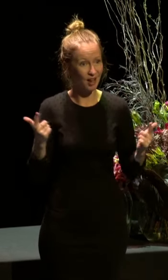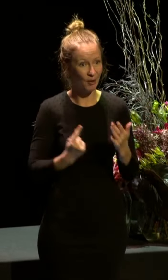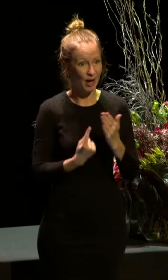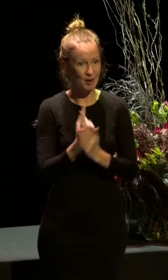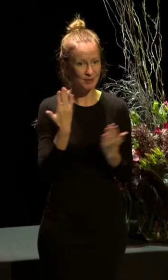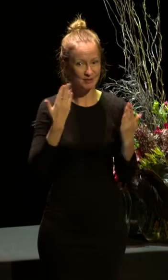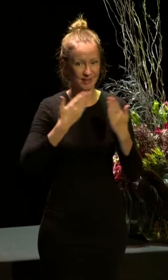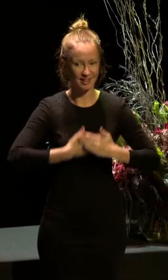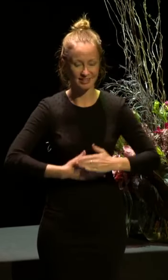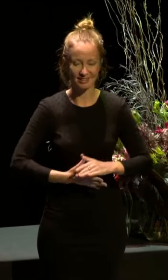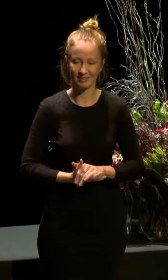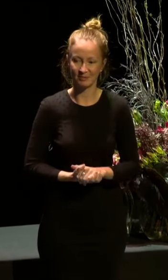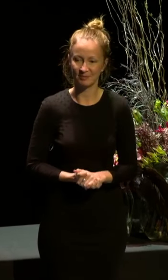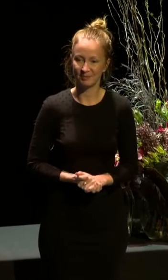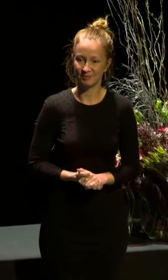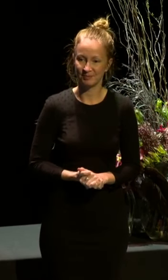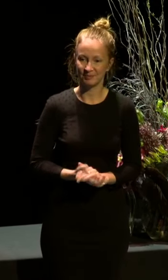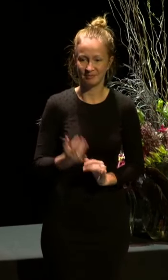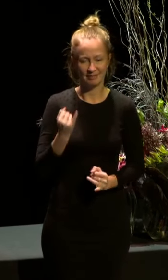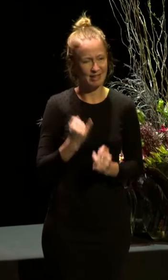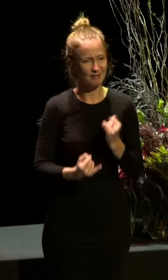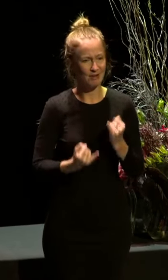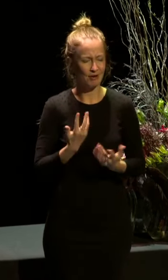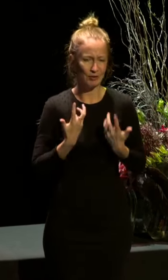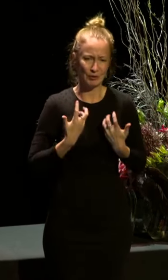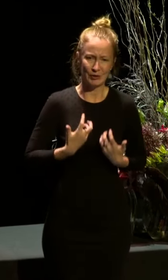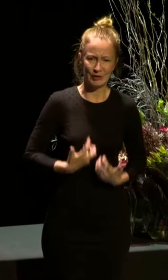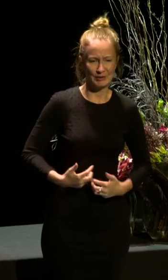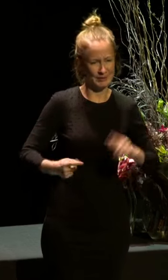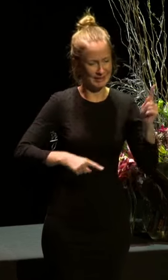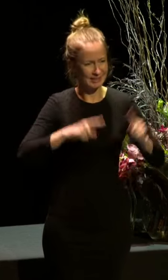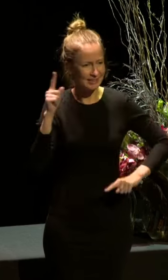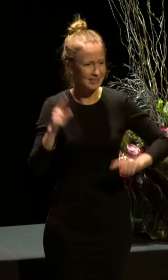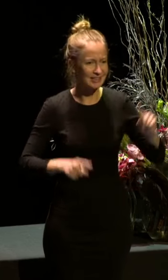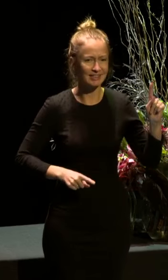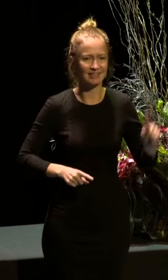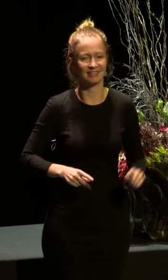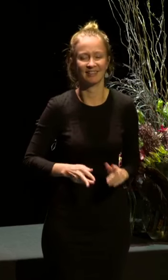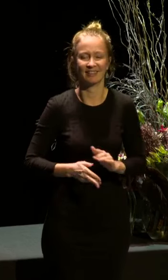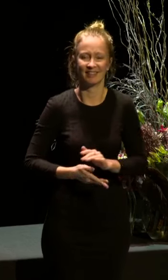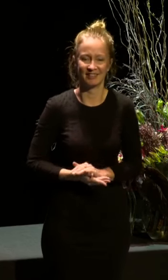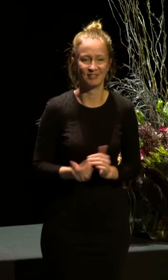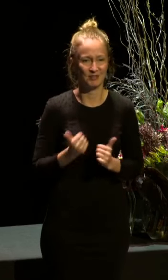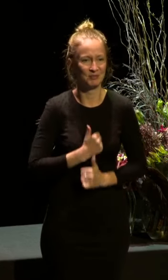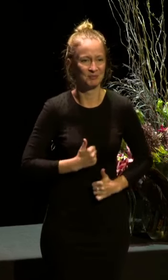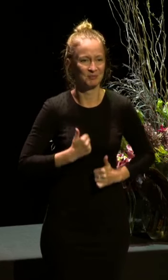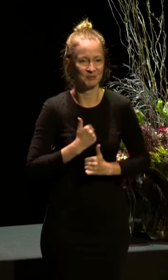It's a very, very rich tapestry, he said, mixing his metaphors shamelessly. Thank you all so much.